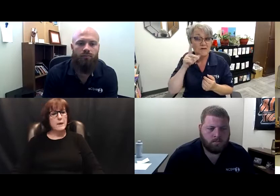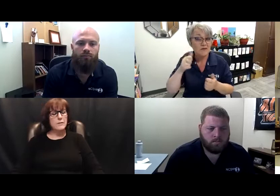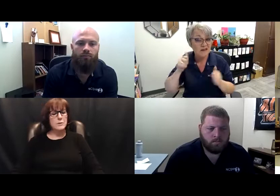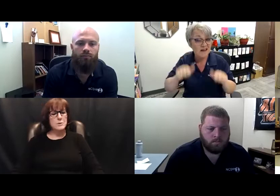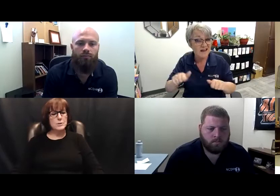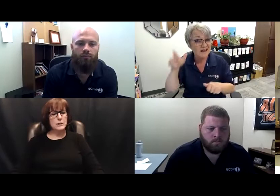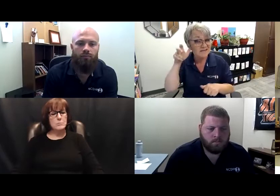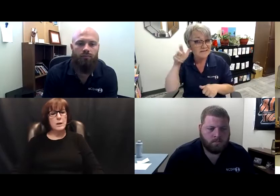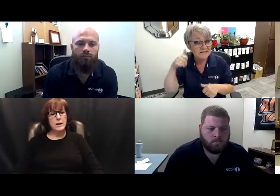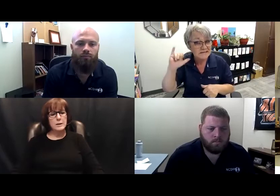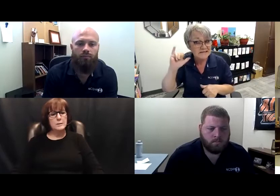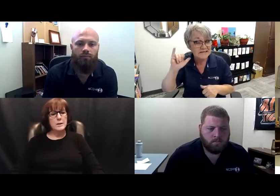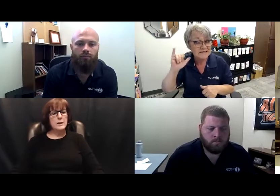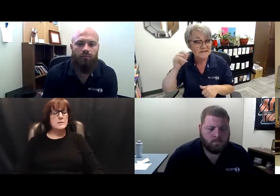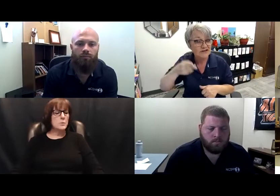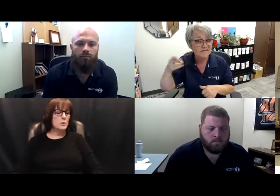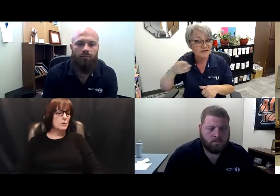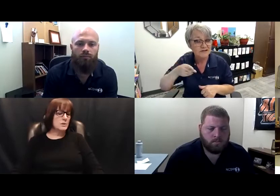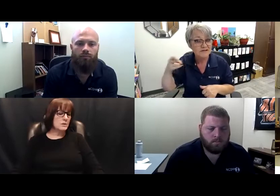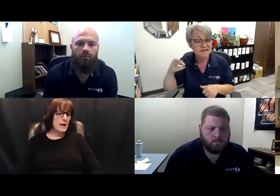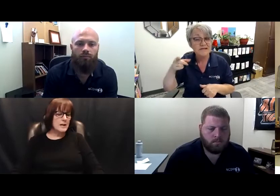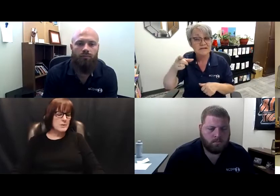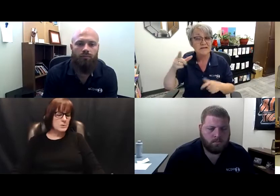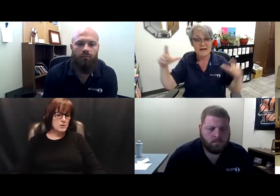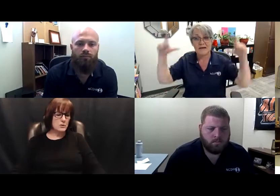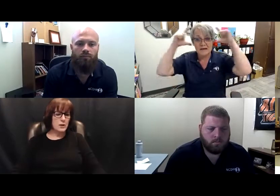those who are someone who still has residual hearing.